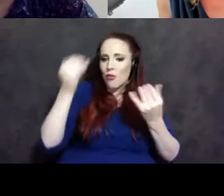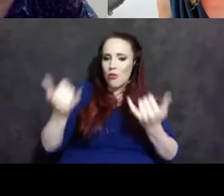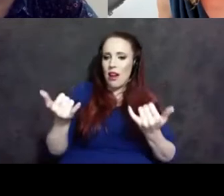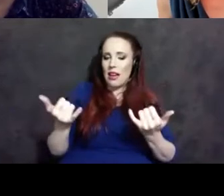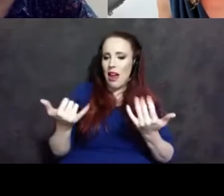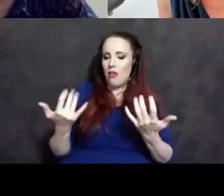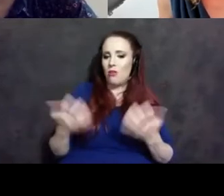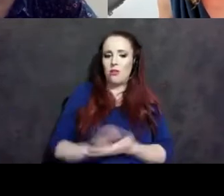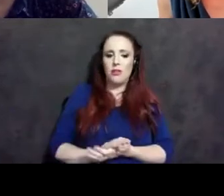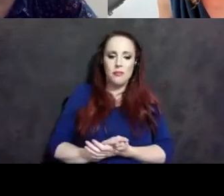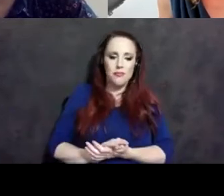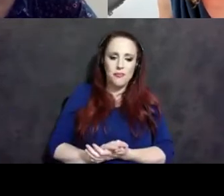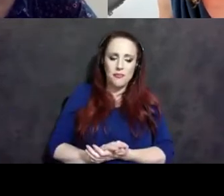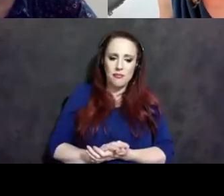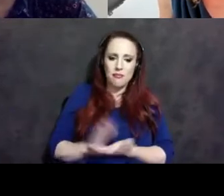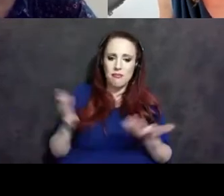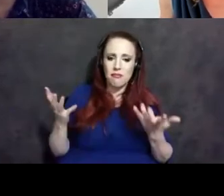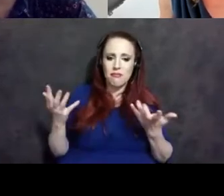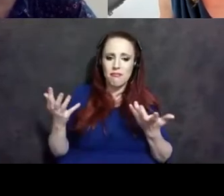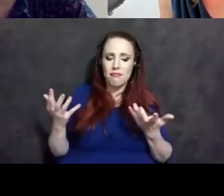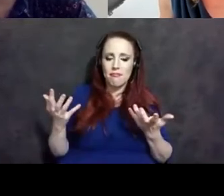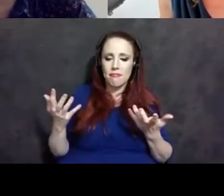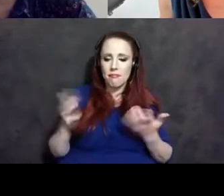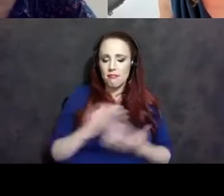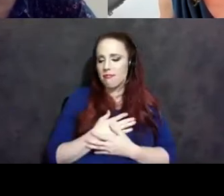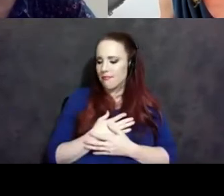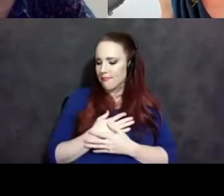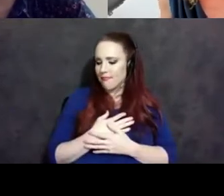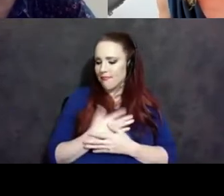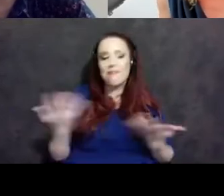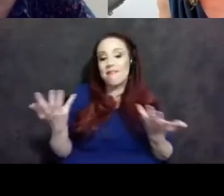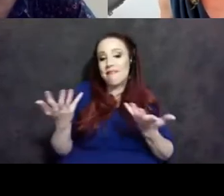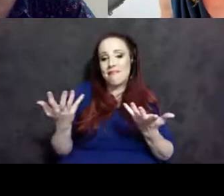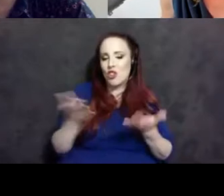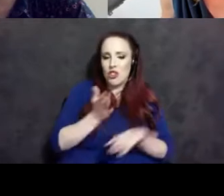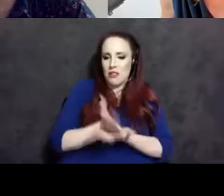And, yeah, let's all just stop there.